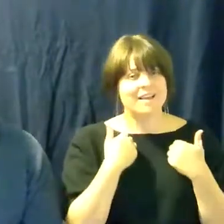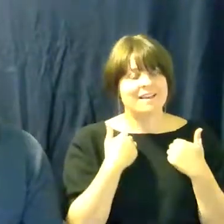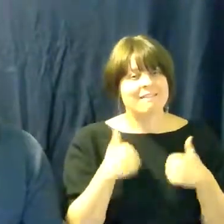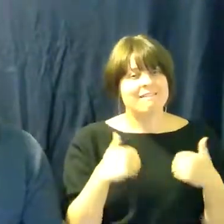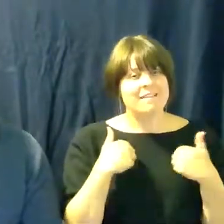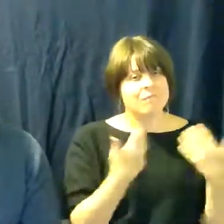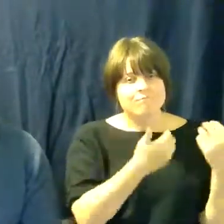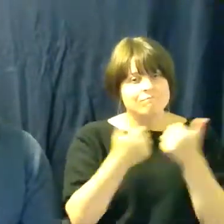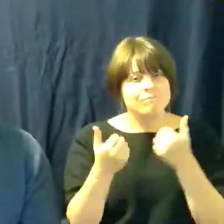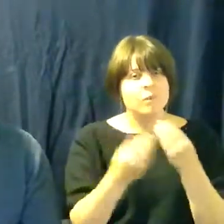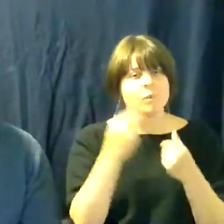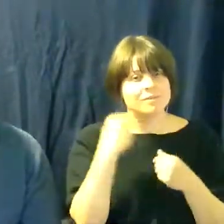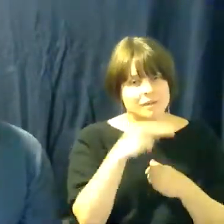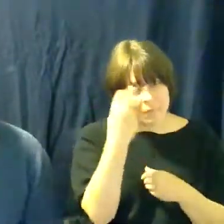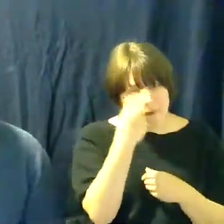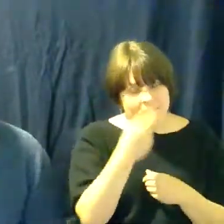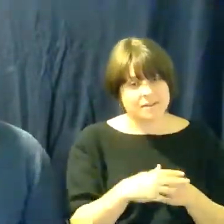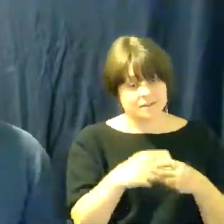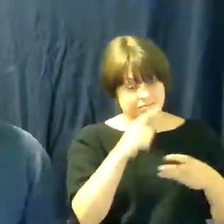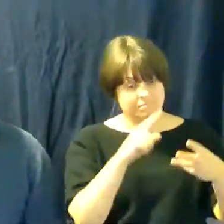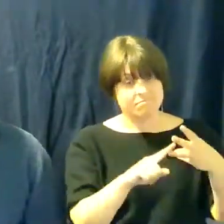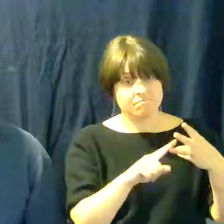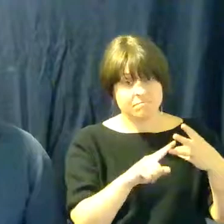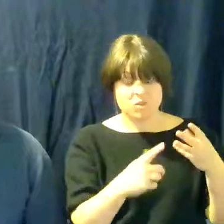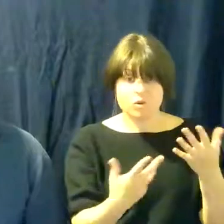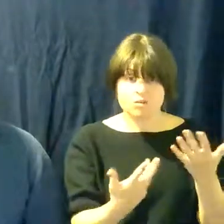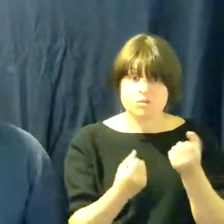and get the most out of living with deafblindness